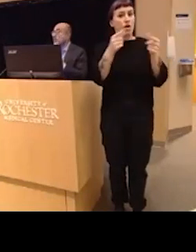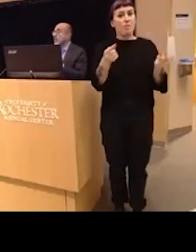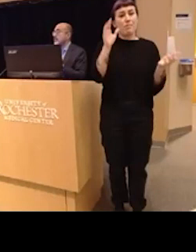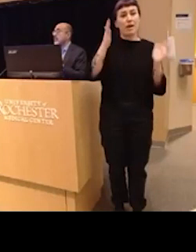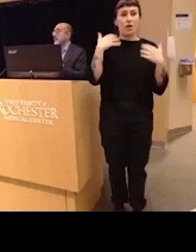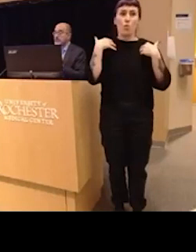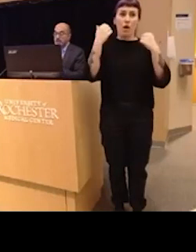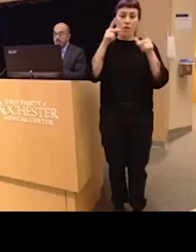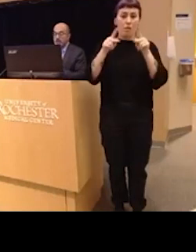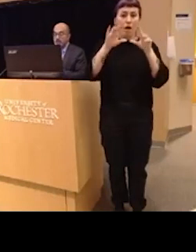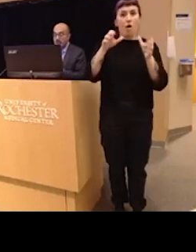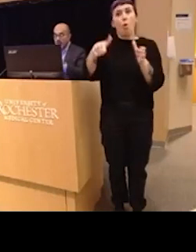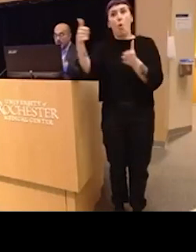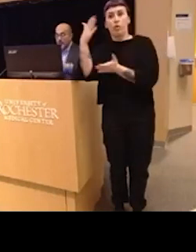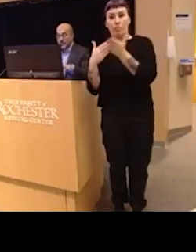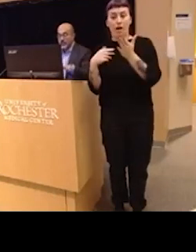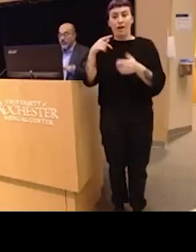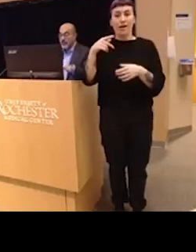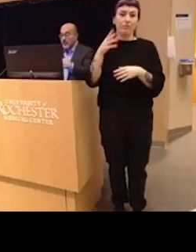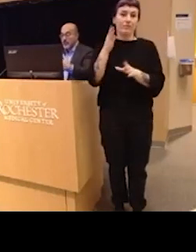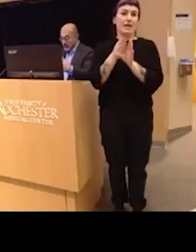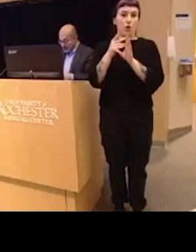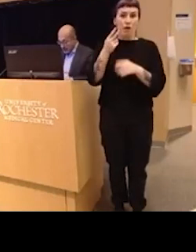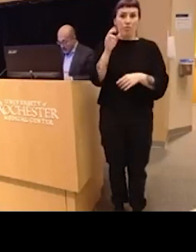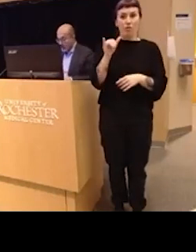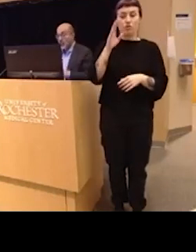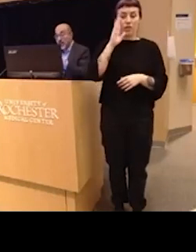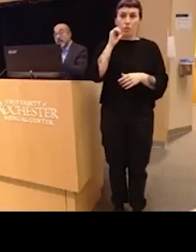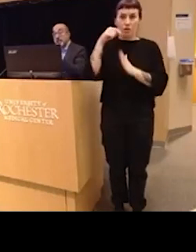other area of Psychopathology you know that we won't necessarily go into but that's another way